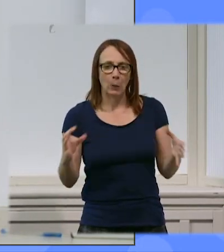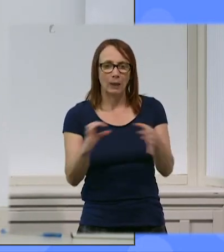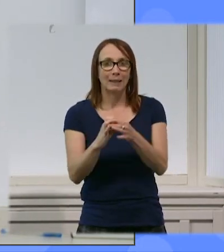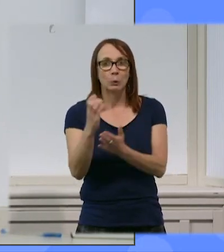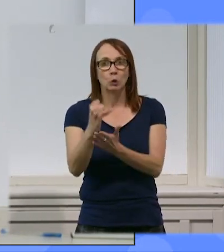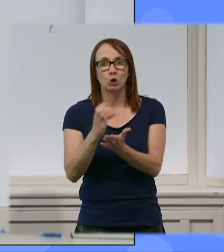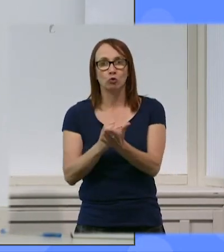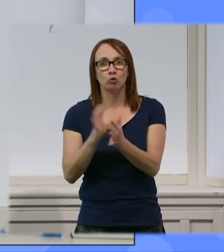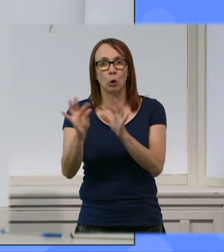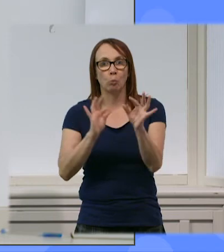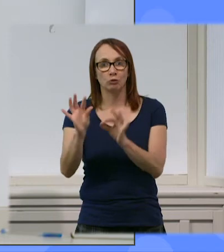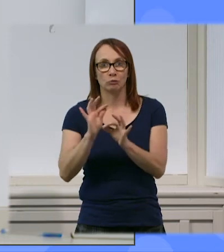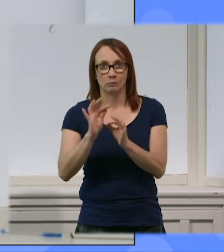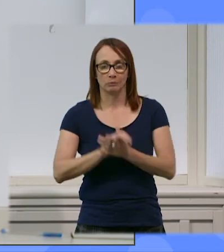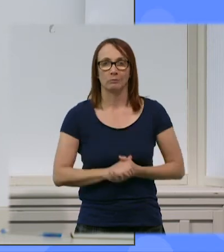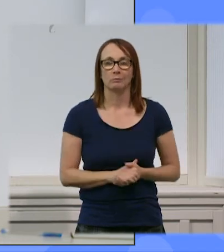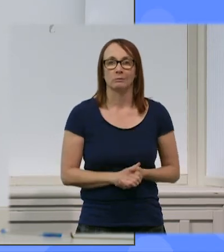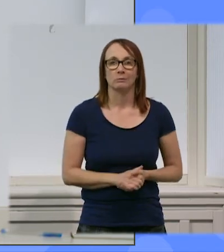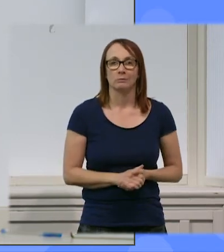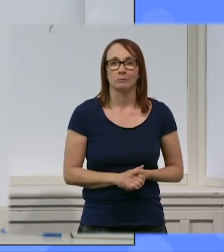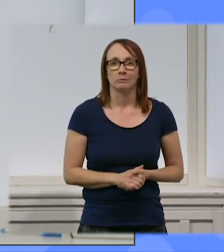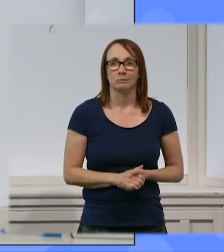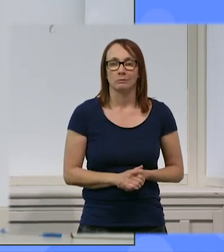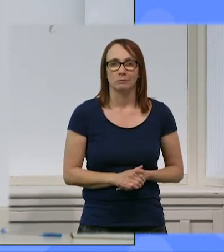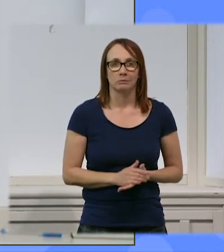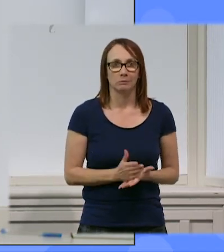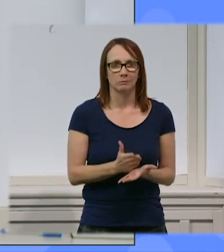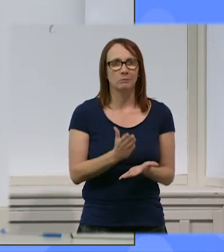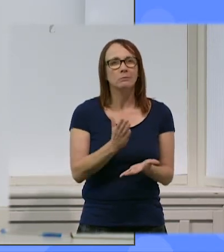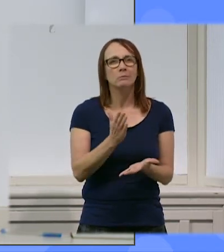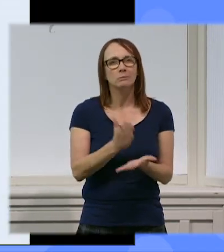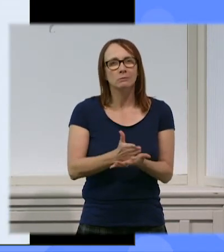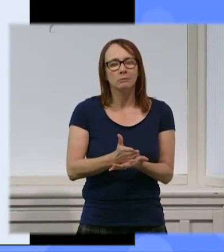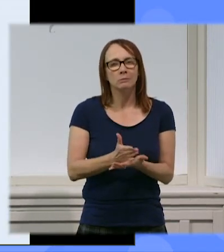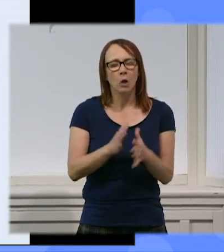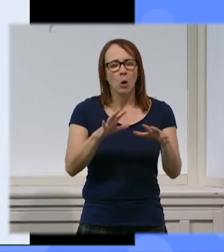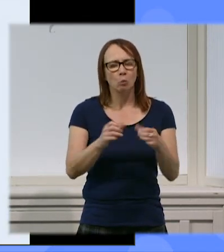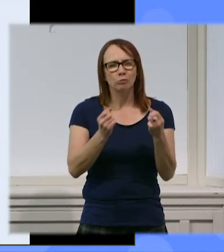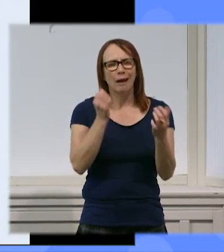and this is really starting us off on answering the question which our second